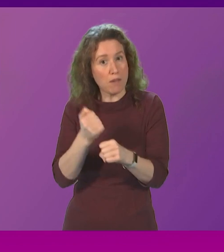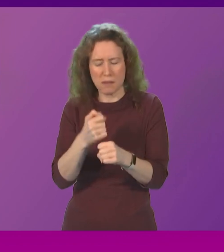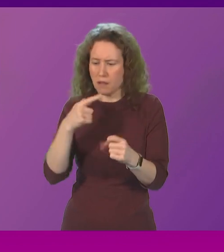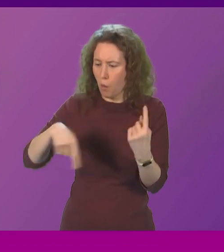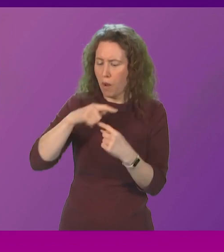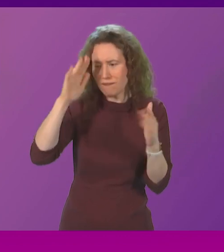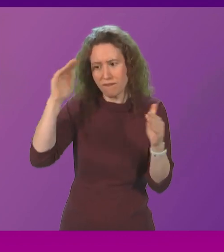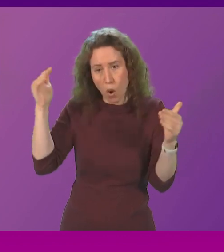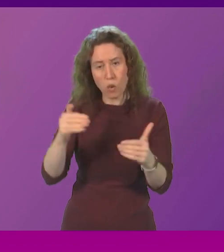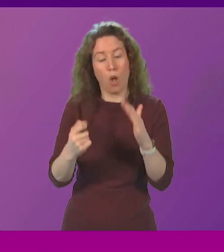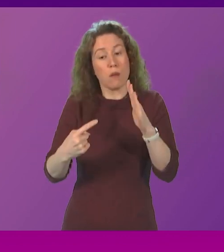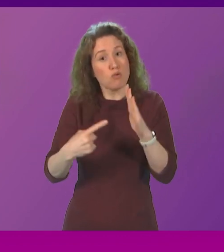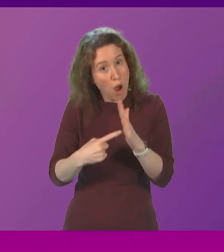on the priorities of the Scottish people?